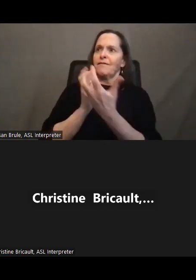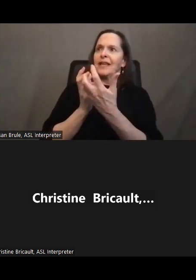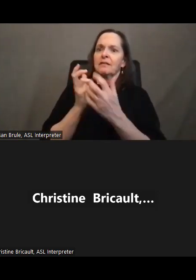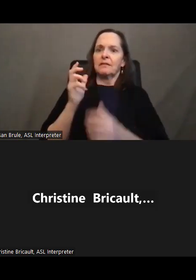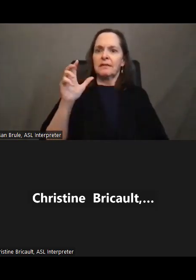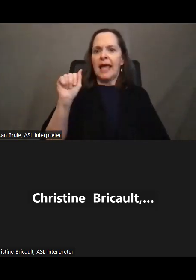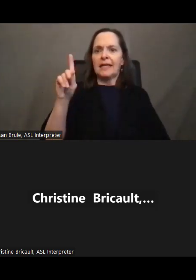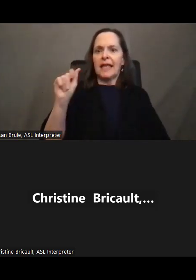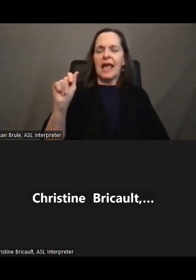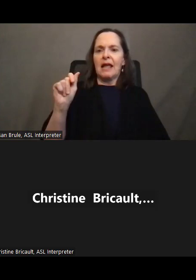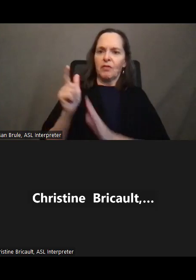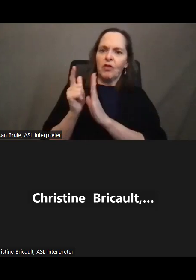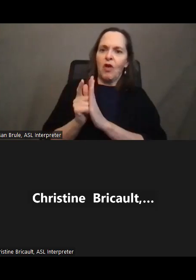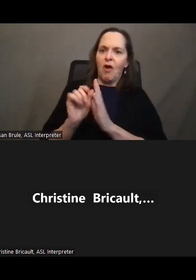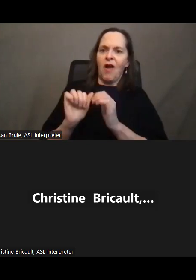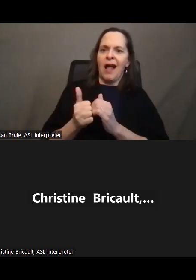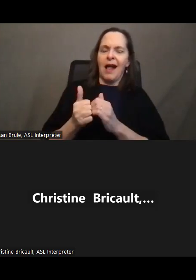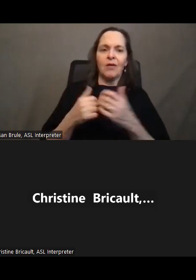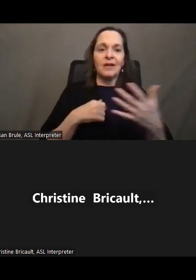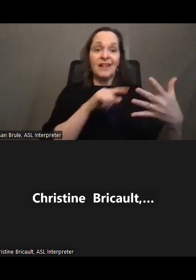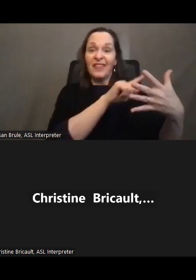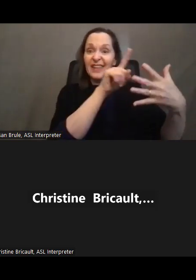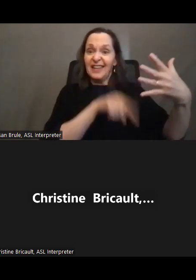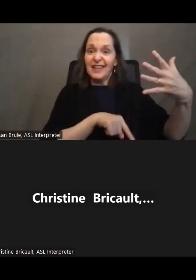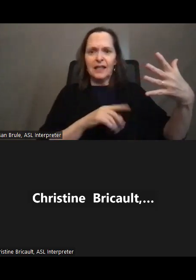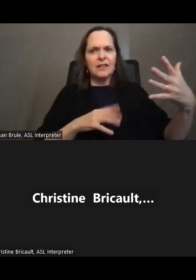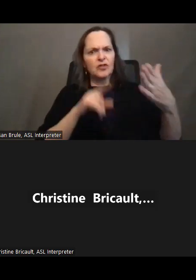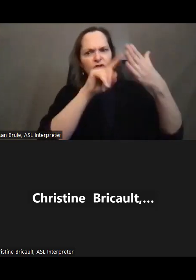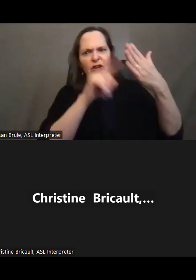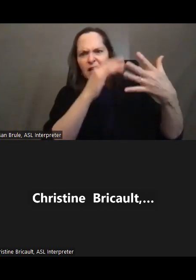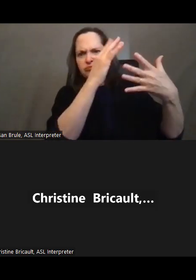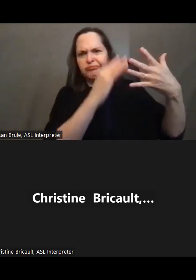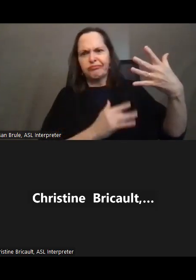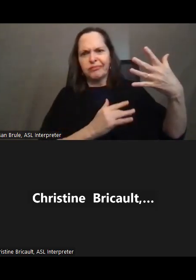Definitely check out these resources. You can also contact MOD as a resource.